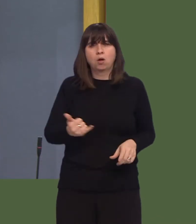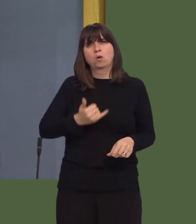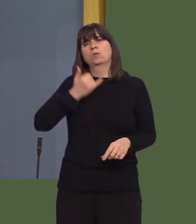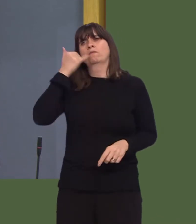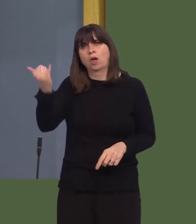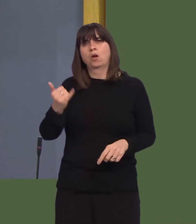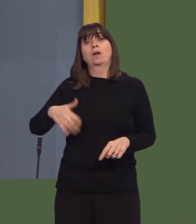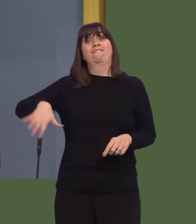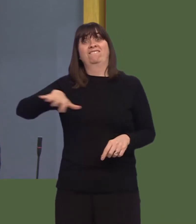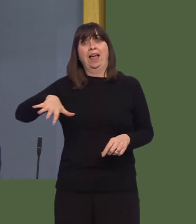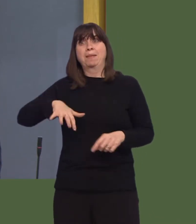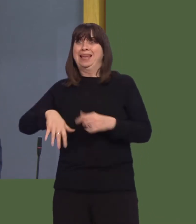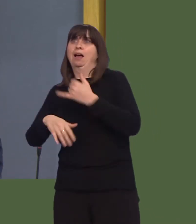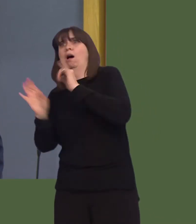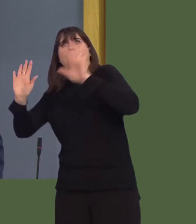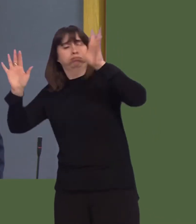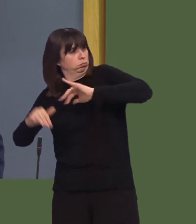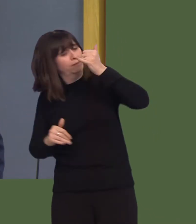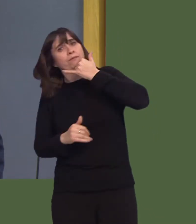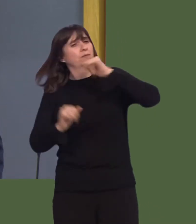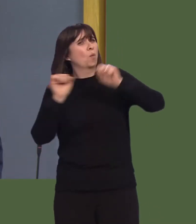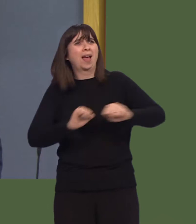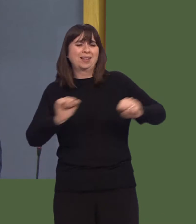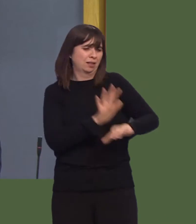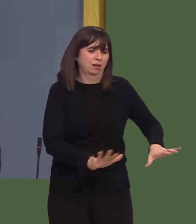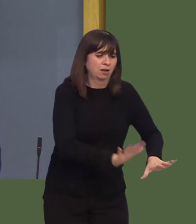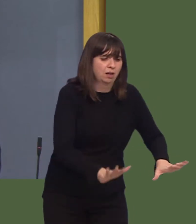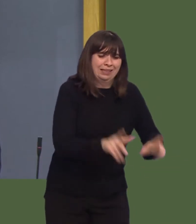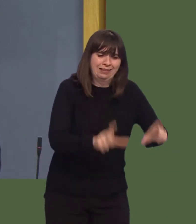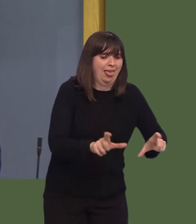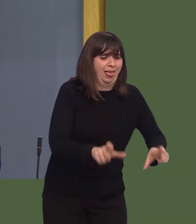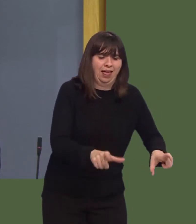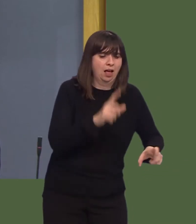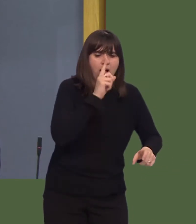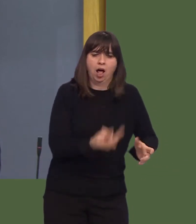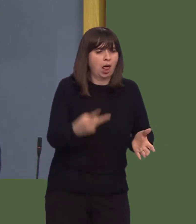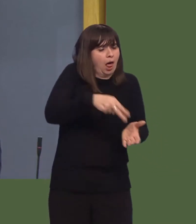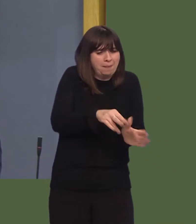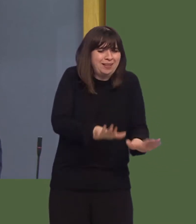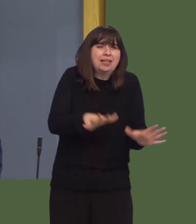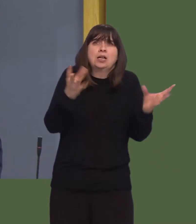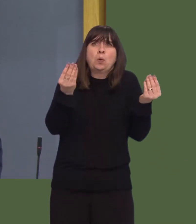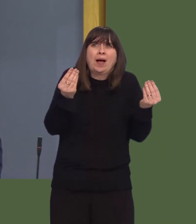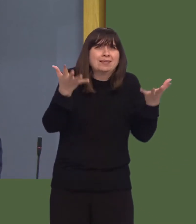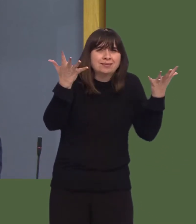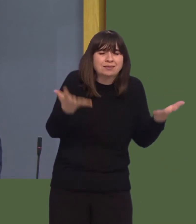A family member also contacted the police because they were in such distress. The woman had to stay on the floor in damp weather because they didn't want to move her